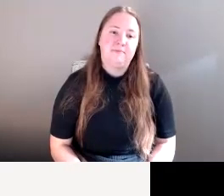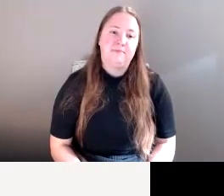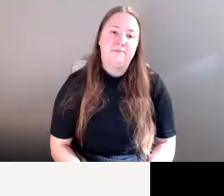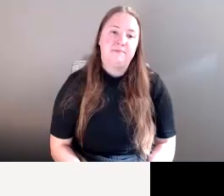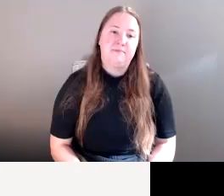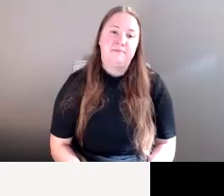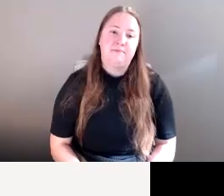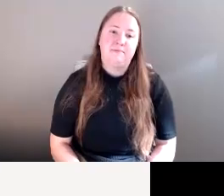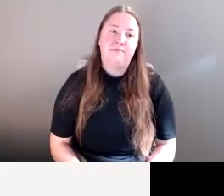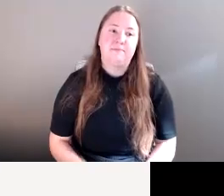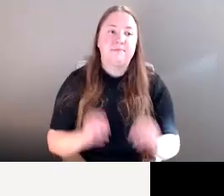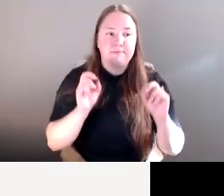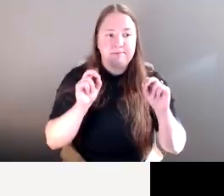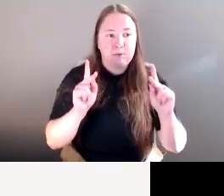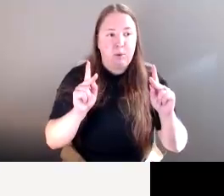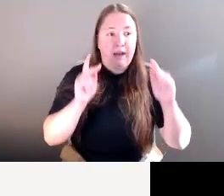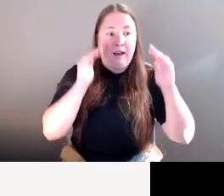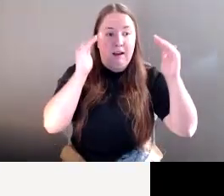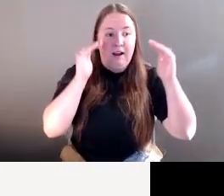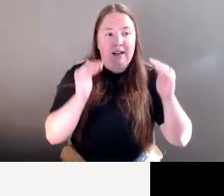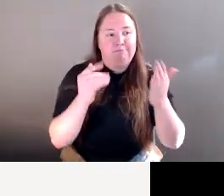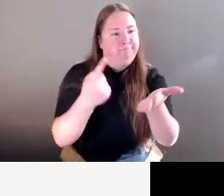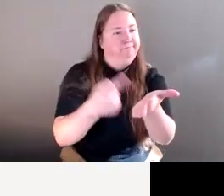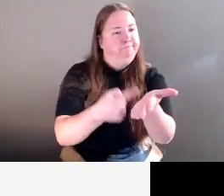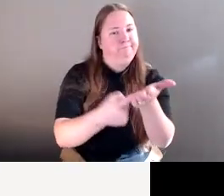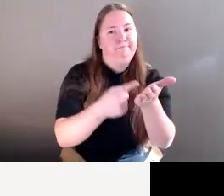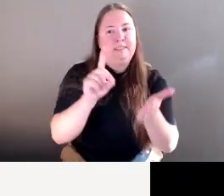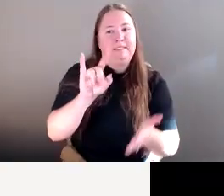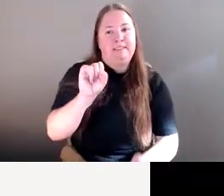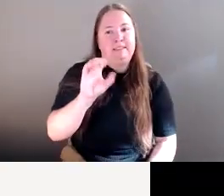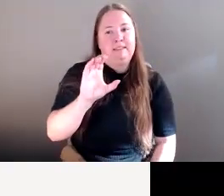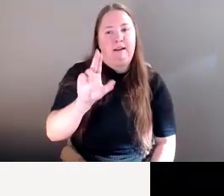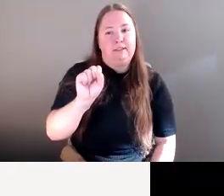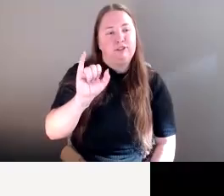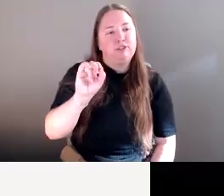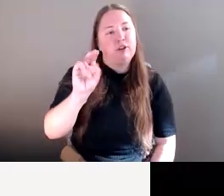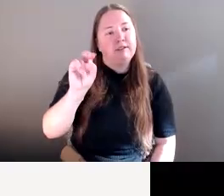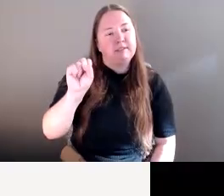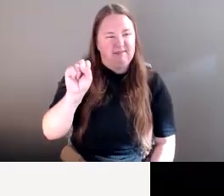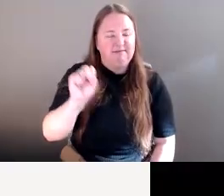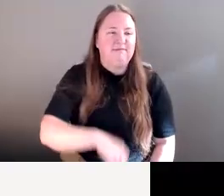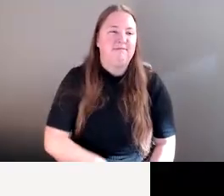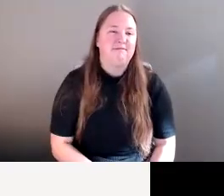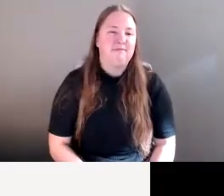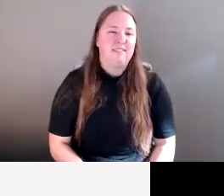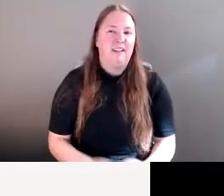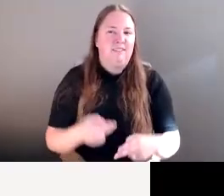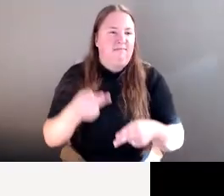All right. The next one is discussions. They call it the discussions default view.